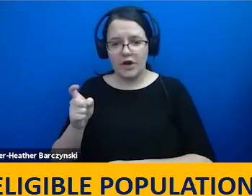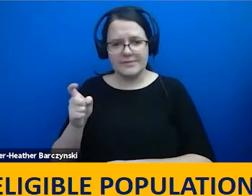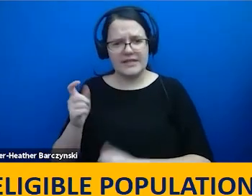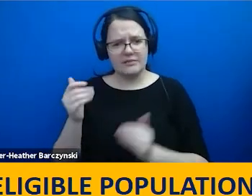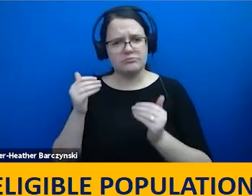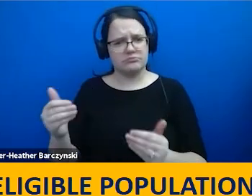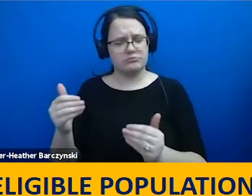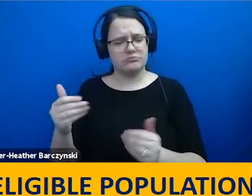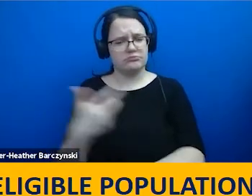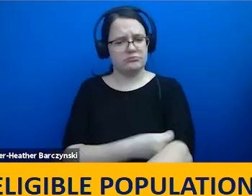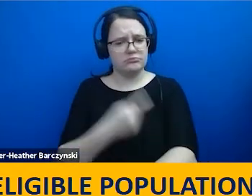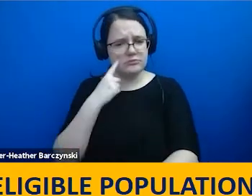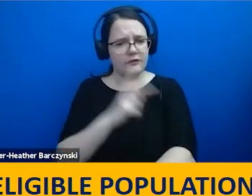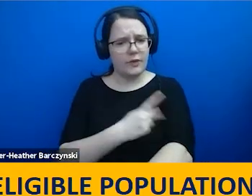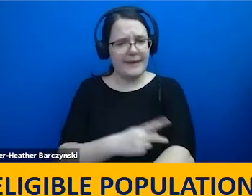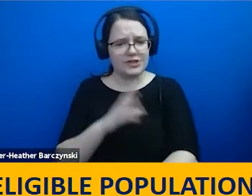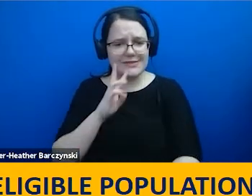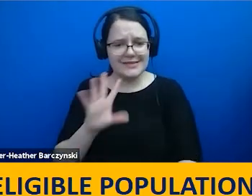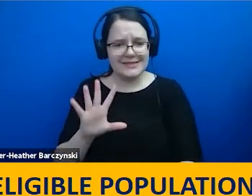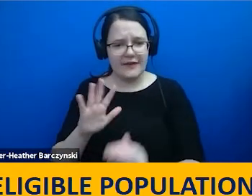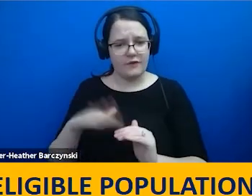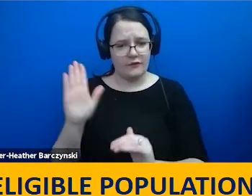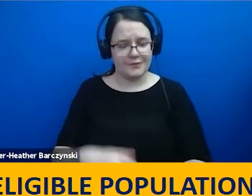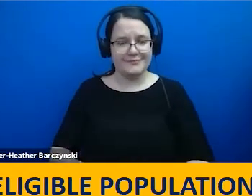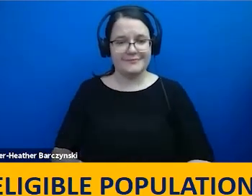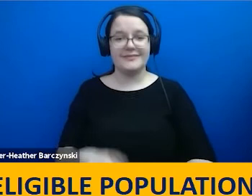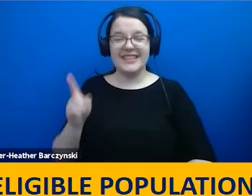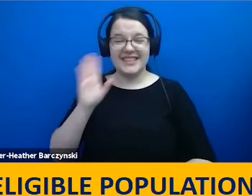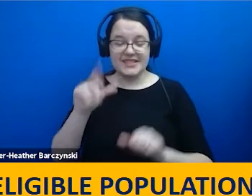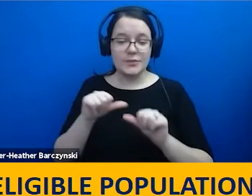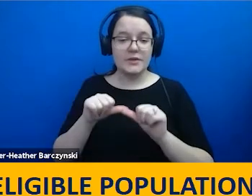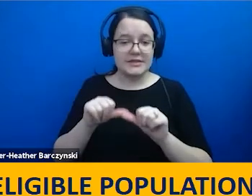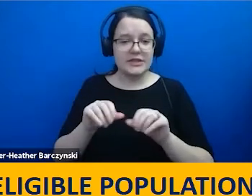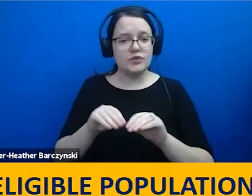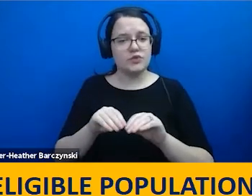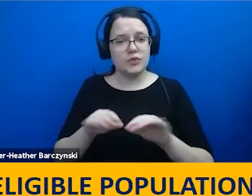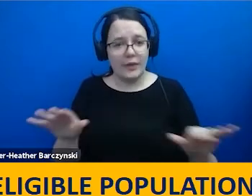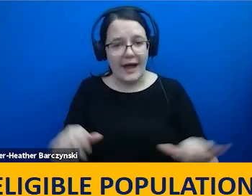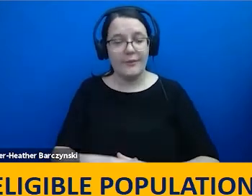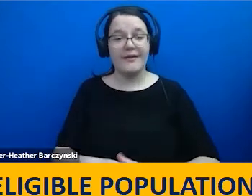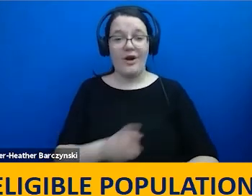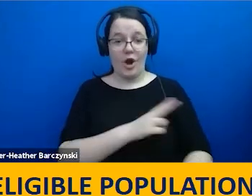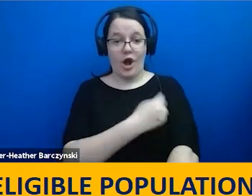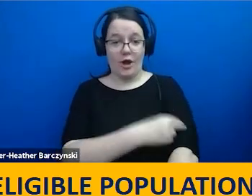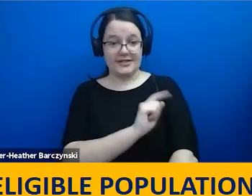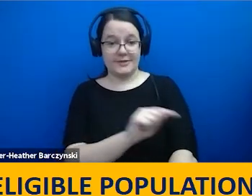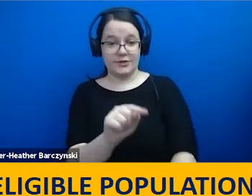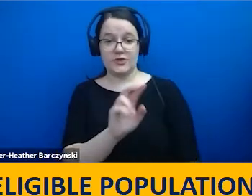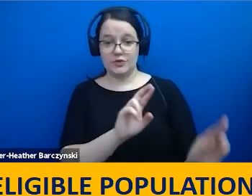the age of 65. this will continue to roll out um hospitals are prepared to vaccinate their patients